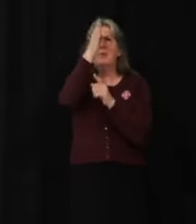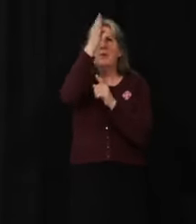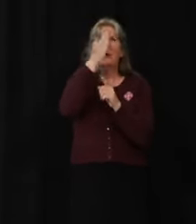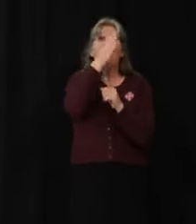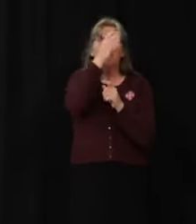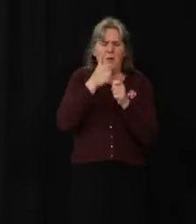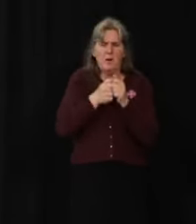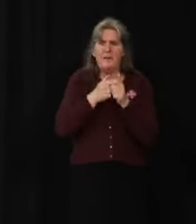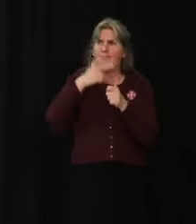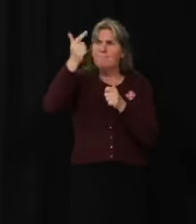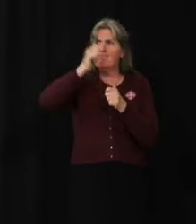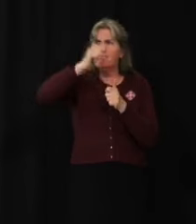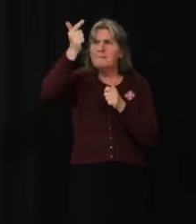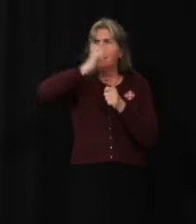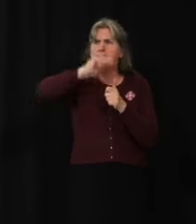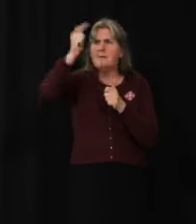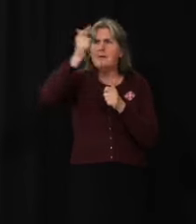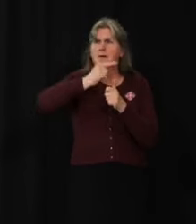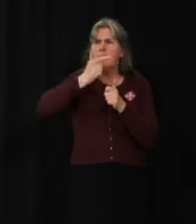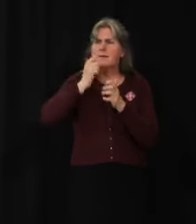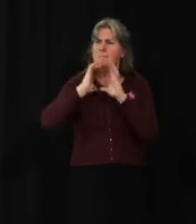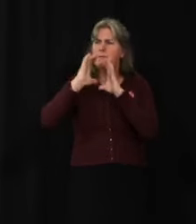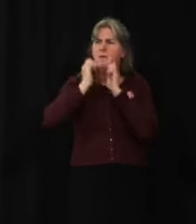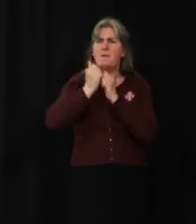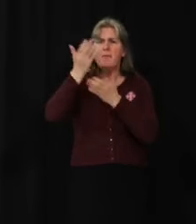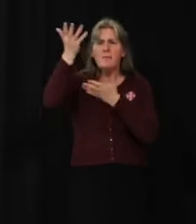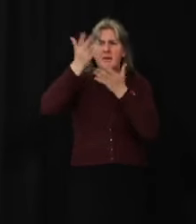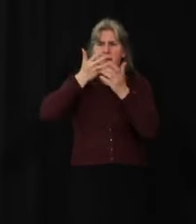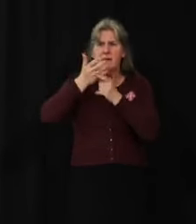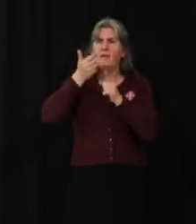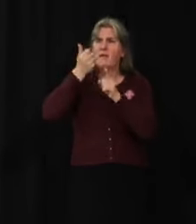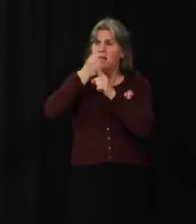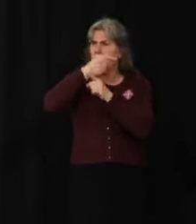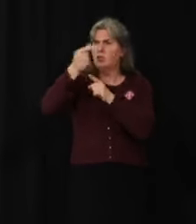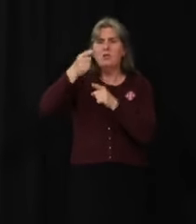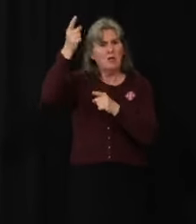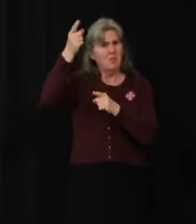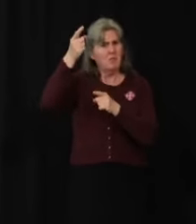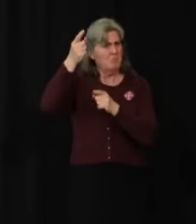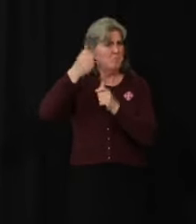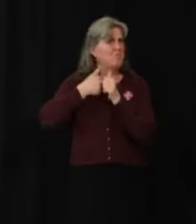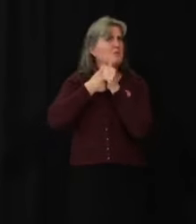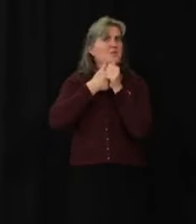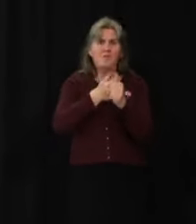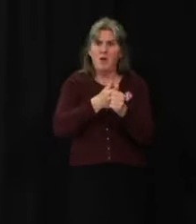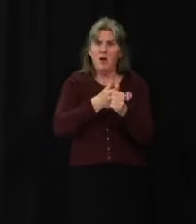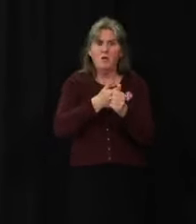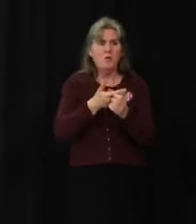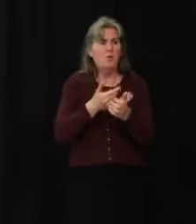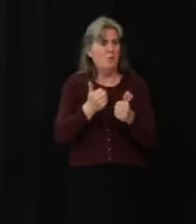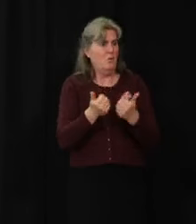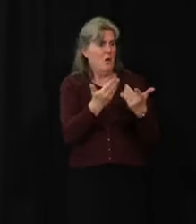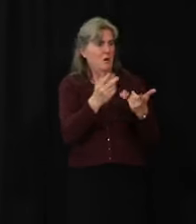have a formula in mind that you have to fulfil all of those.